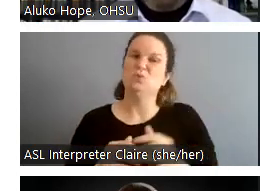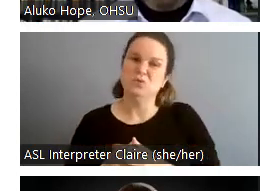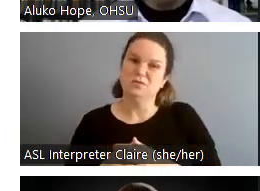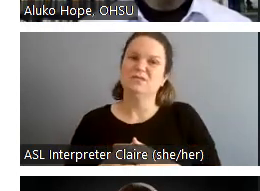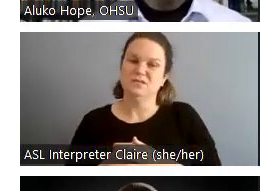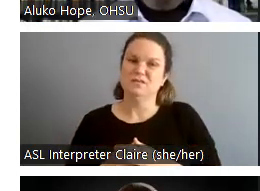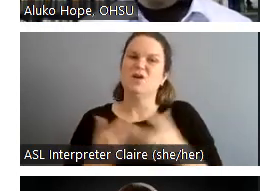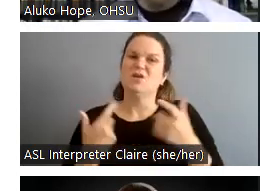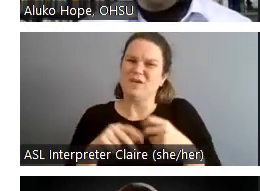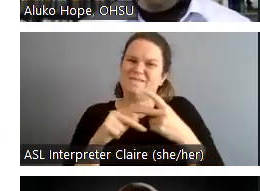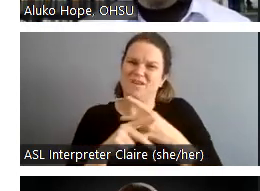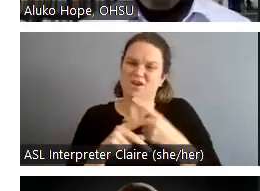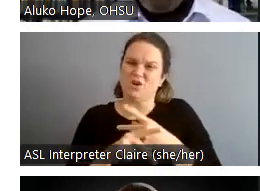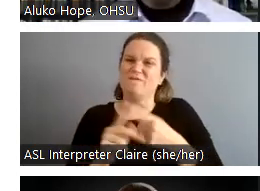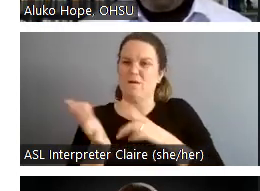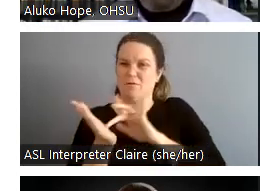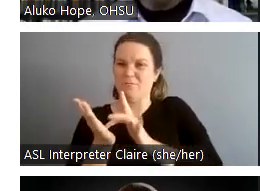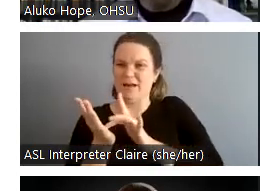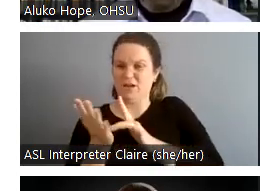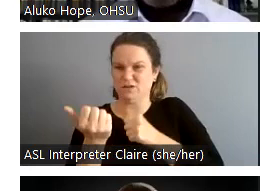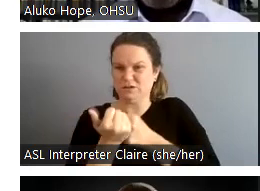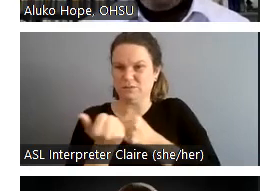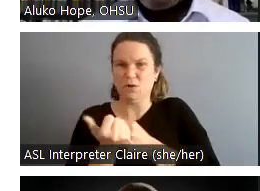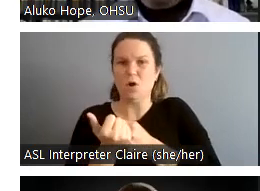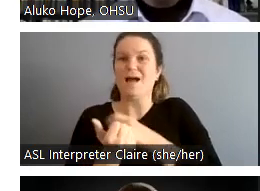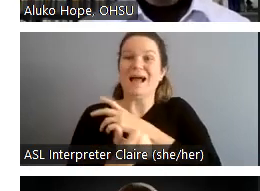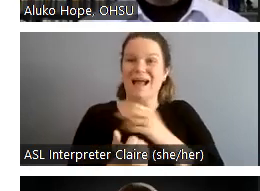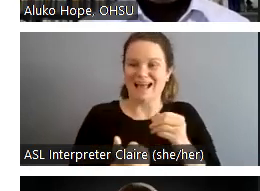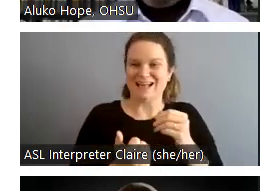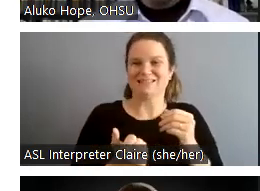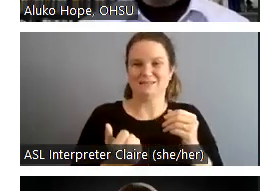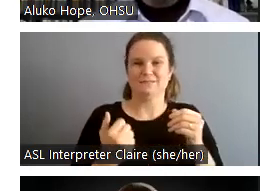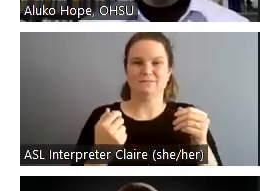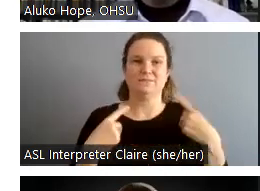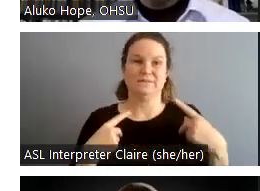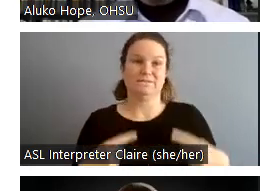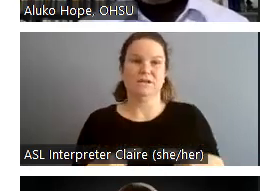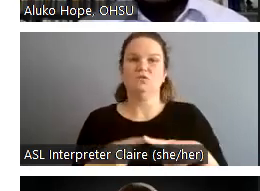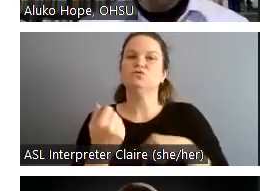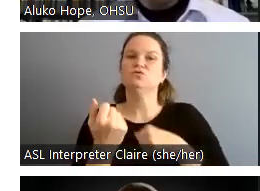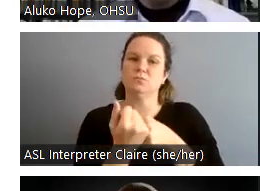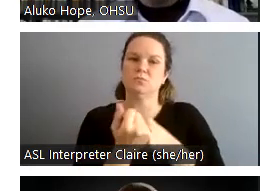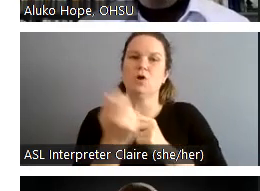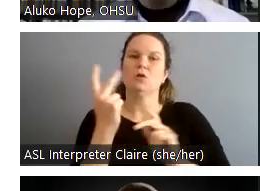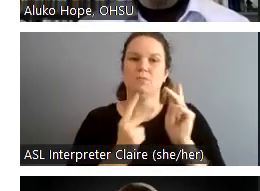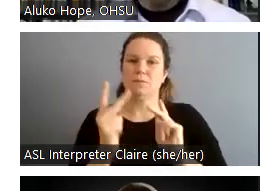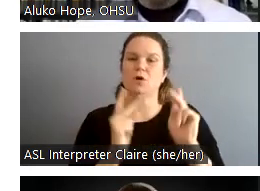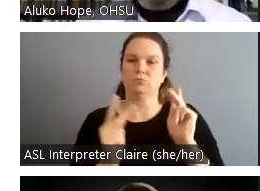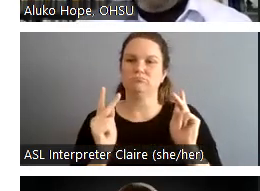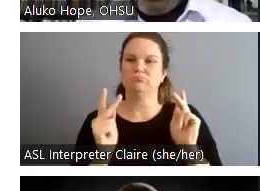mechanisms both pharmacologically- and we can go to the next slide as well- and pharmacologically to really help people